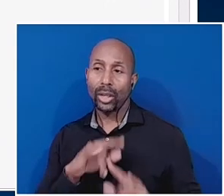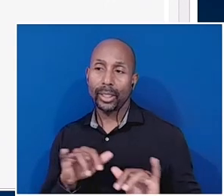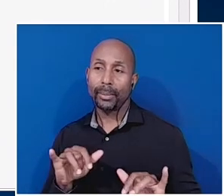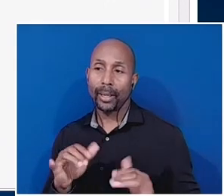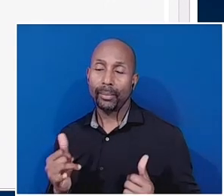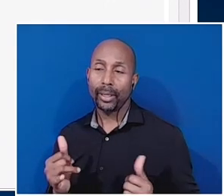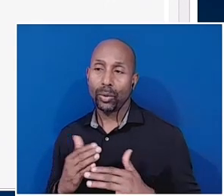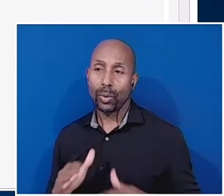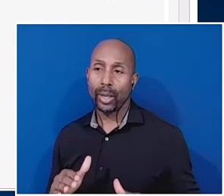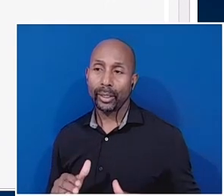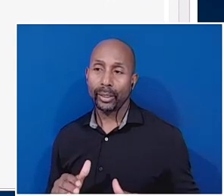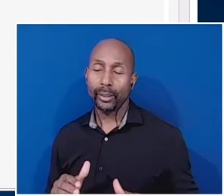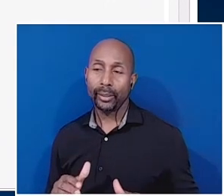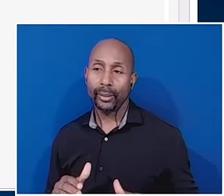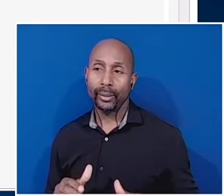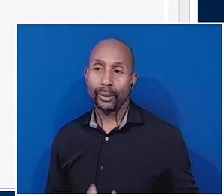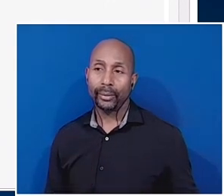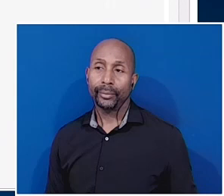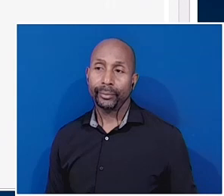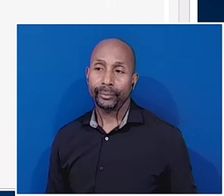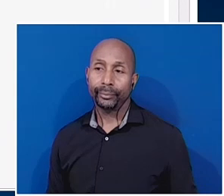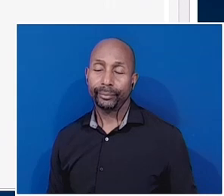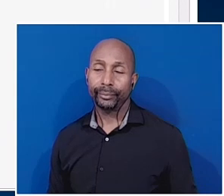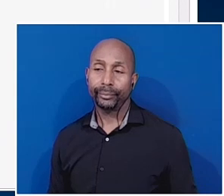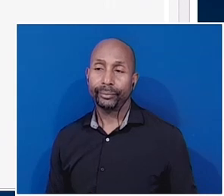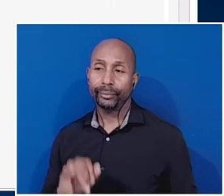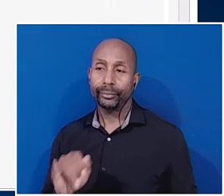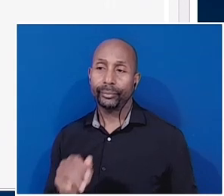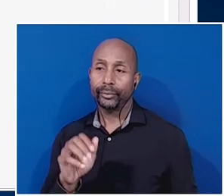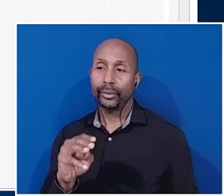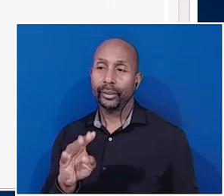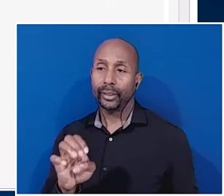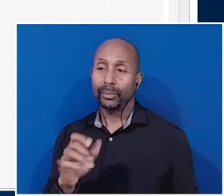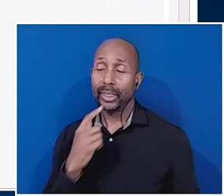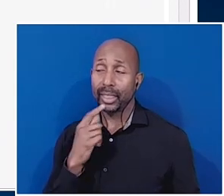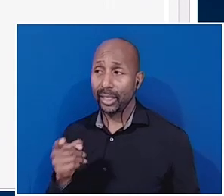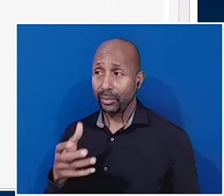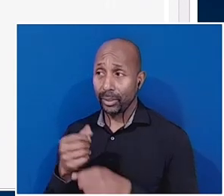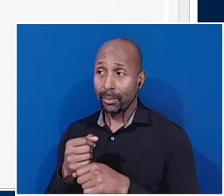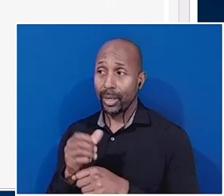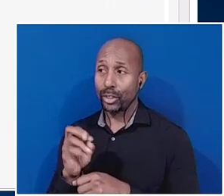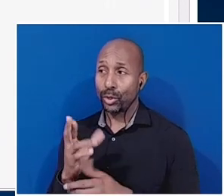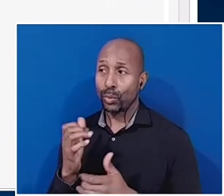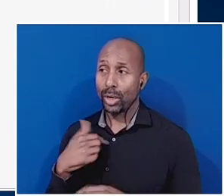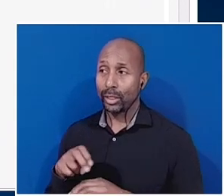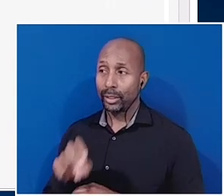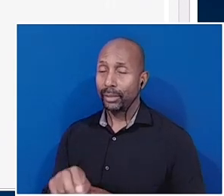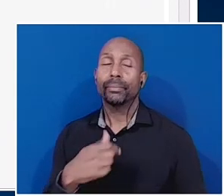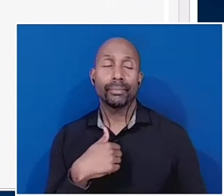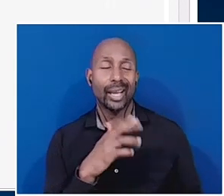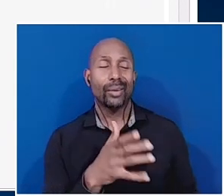I'm waiting for- is Herman going to summarize, or do you want us to jump in? Yeah, I'll summarize quickly. There's not a lot there, though.